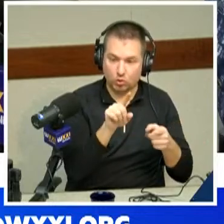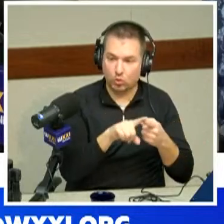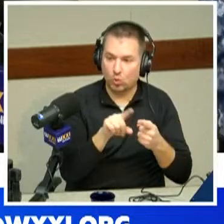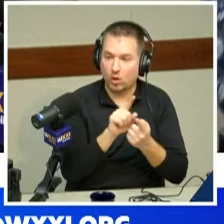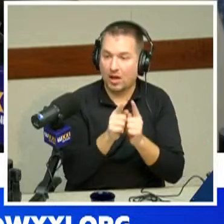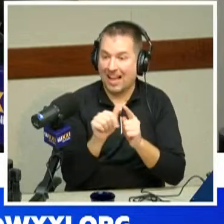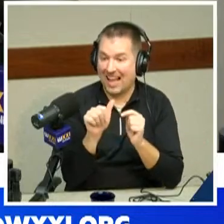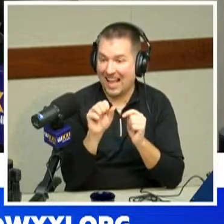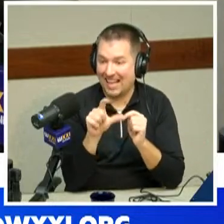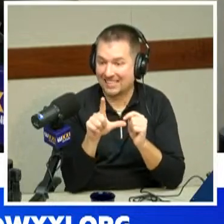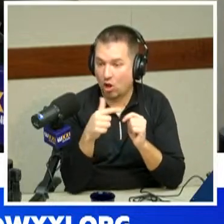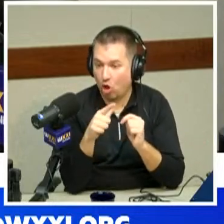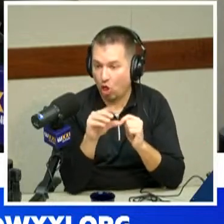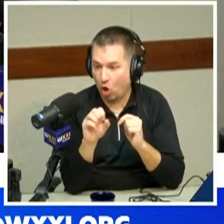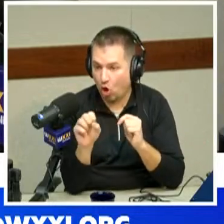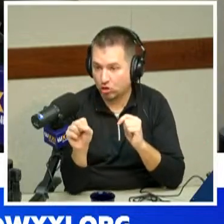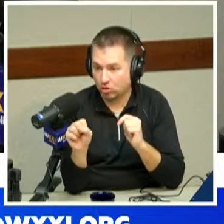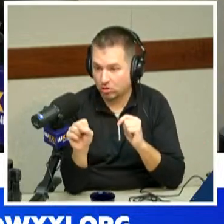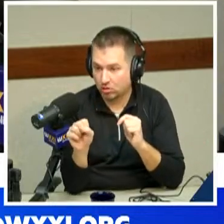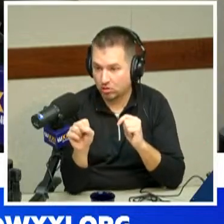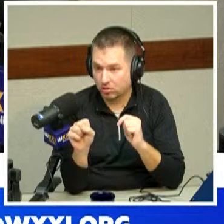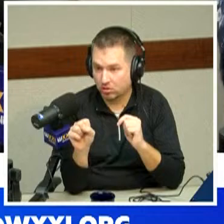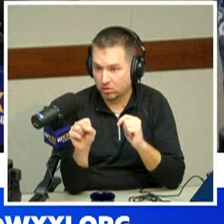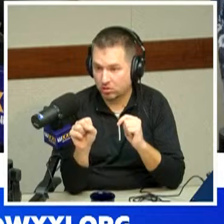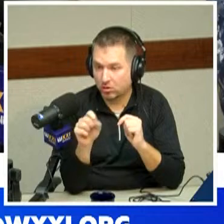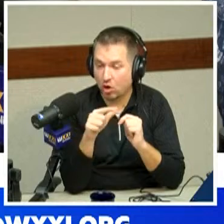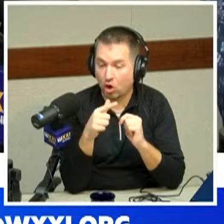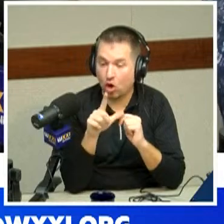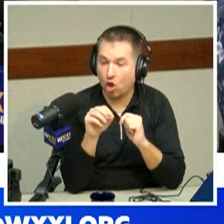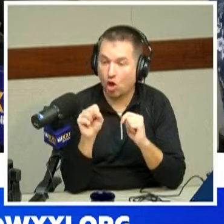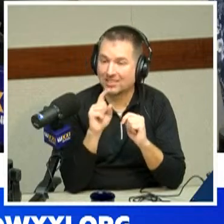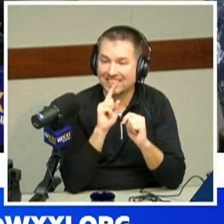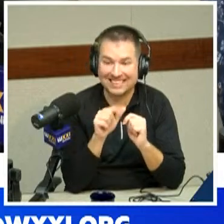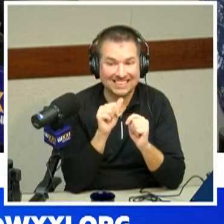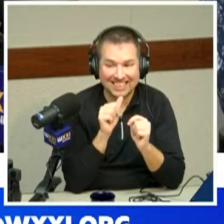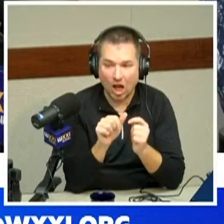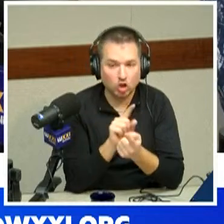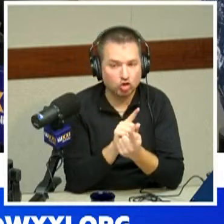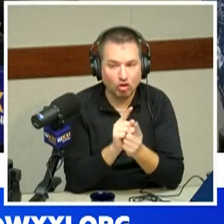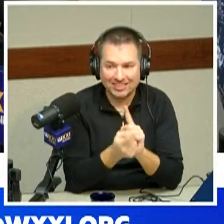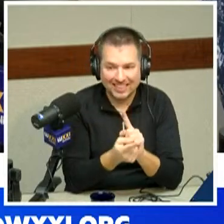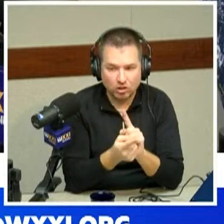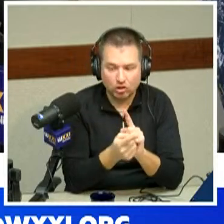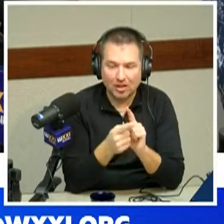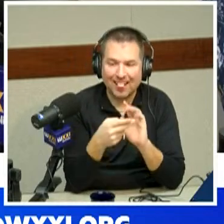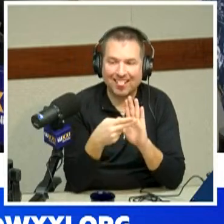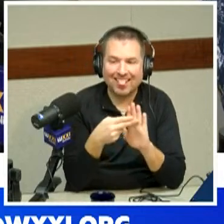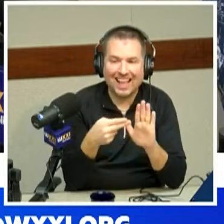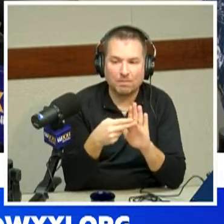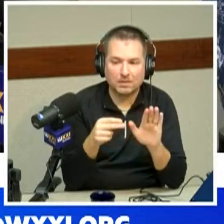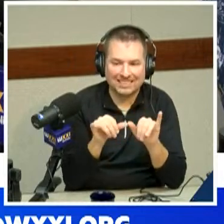which is a labeling system I would say so it's not a translation system it's a labeling system that